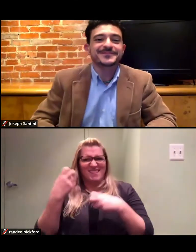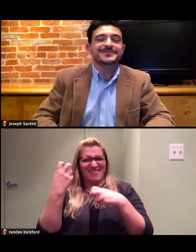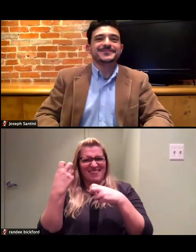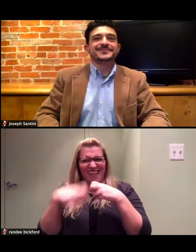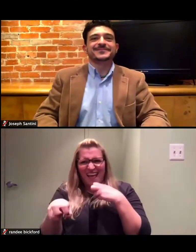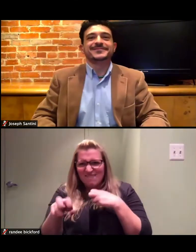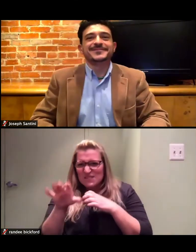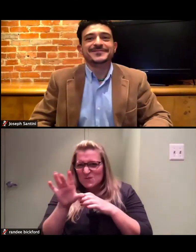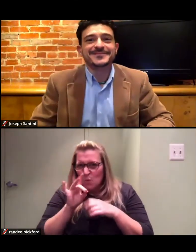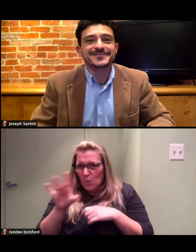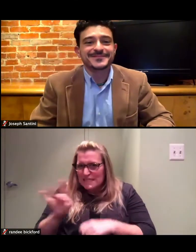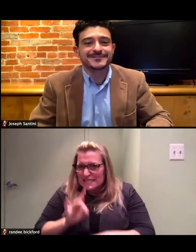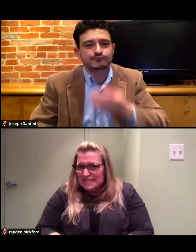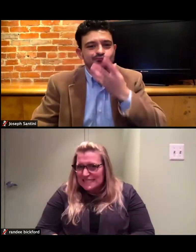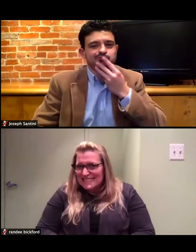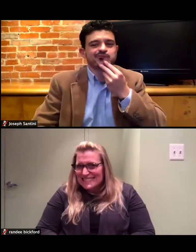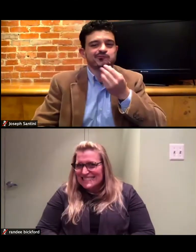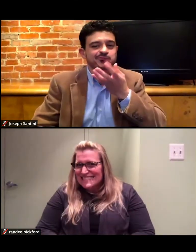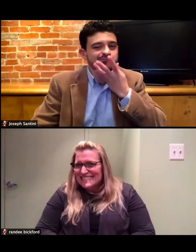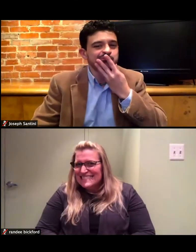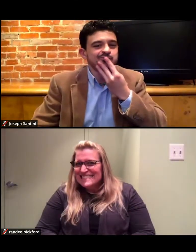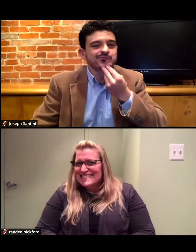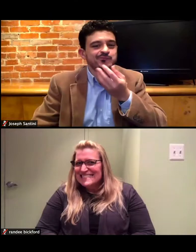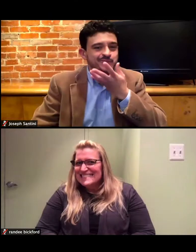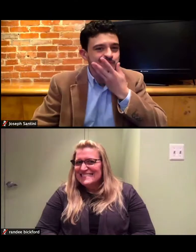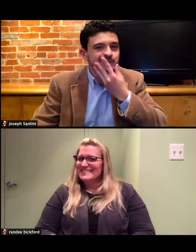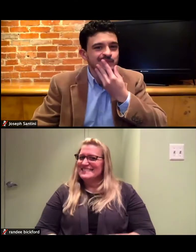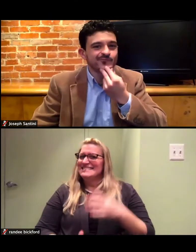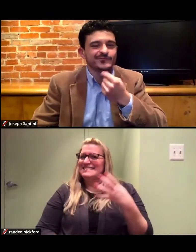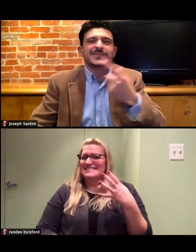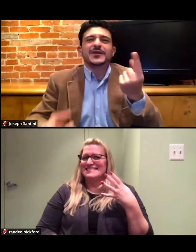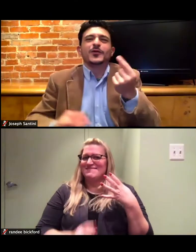What are your thoughts? Oh, these are tough choices.